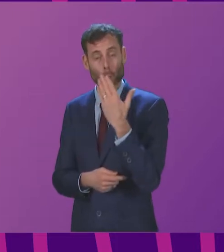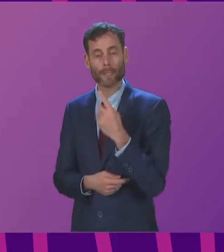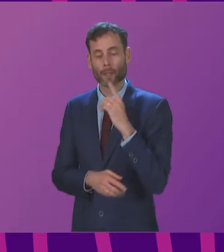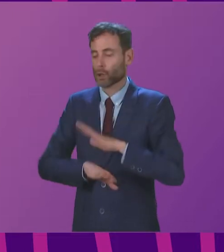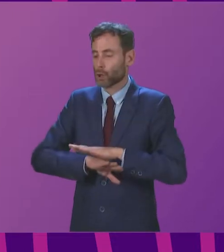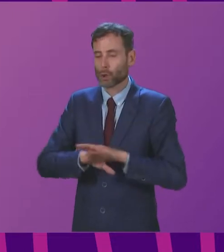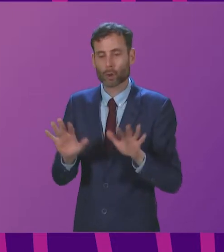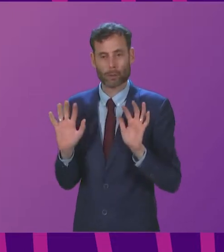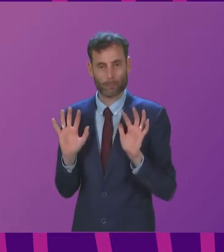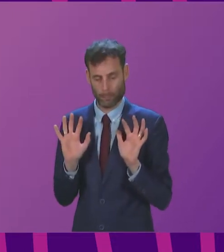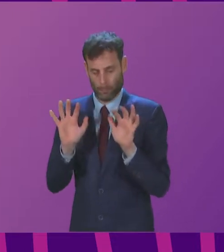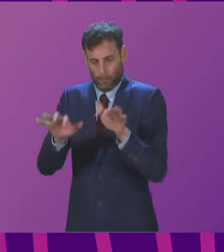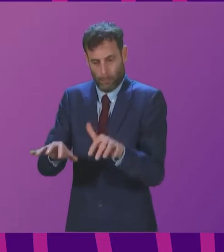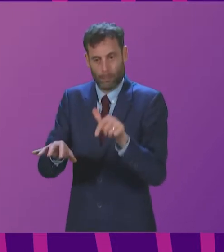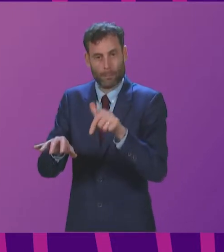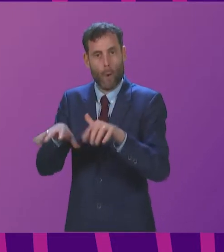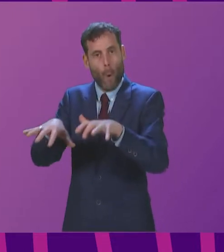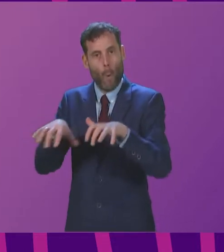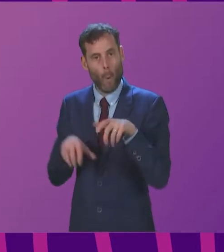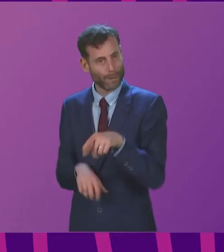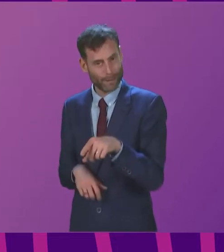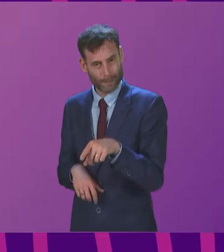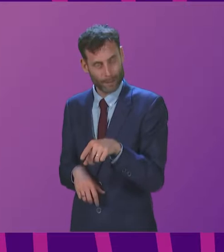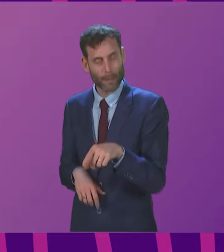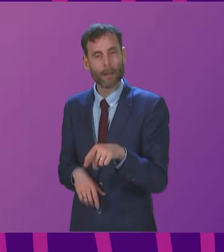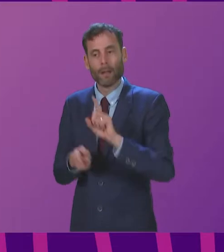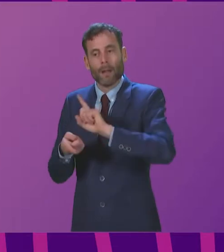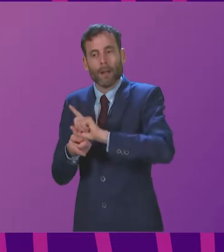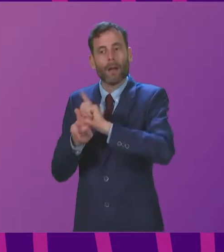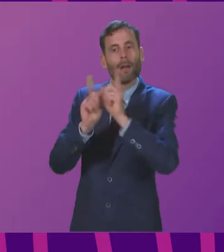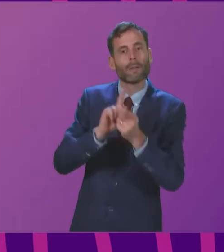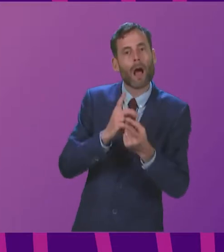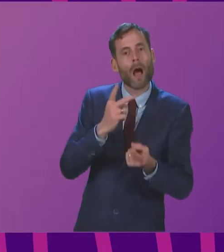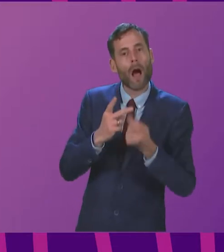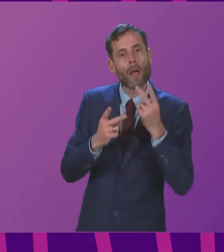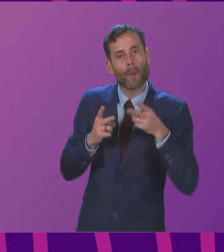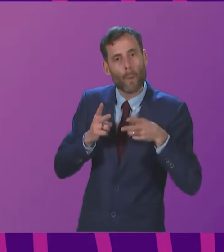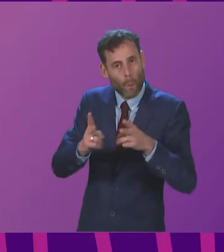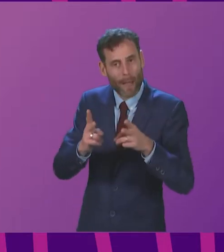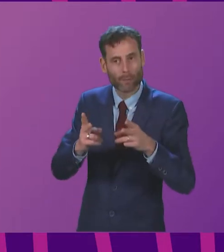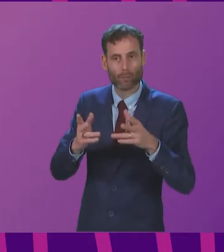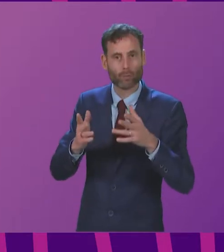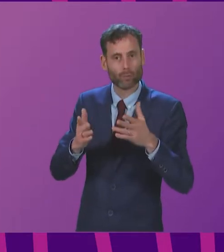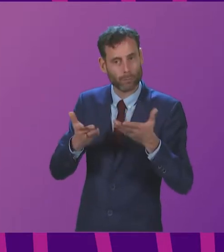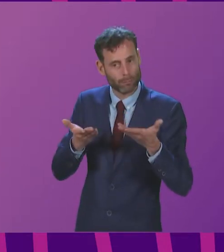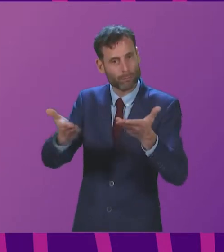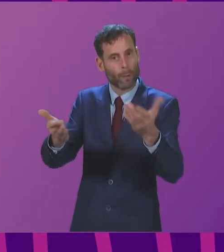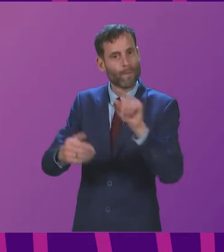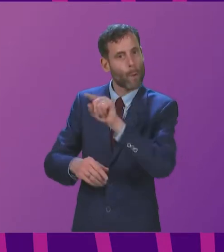concerts and nativity plays in schools, but I know that schools are using alternative means of ensuring that such events are available and accessible to parents. The guidance remains under